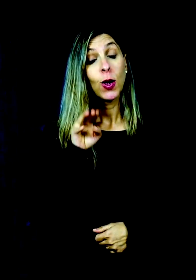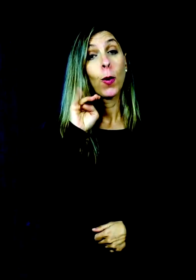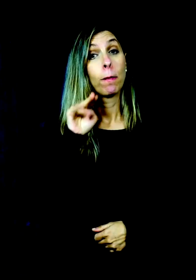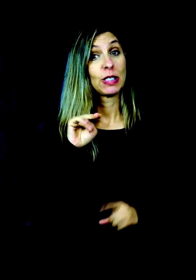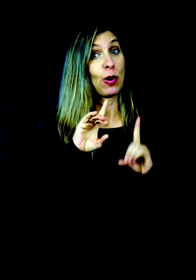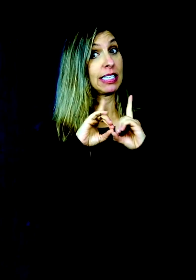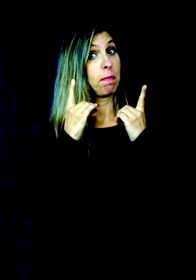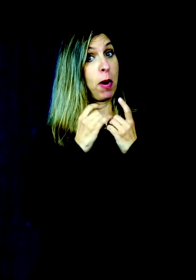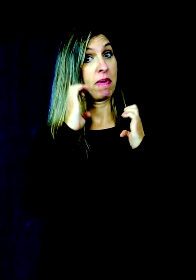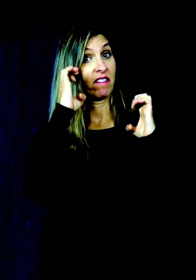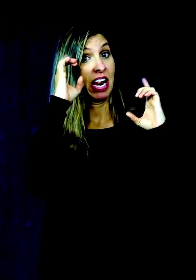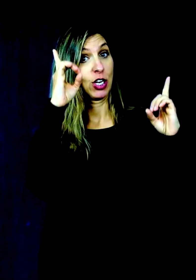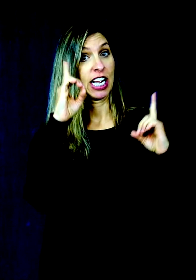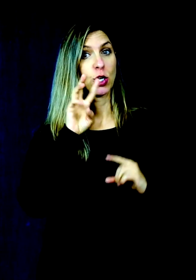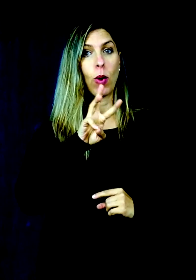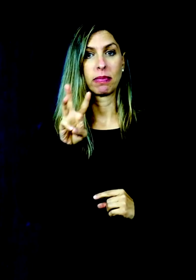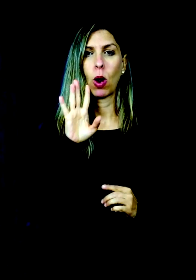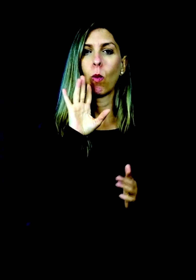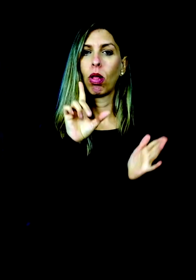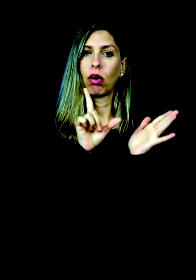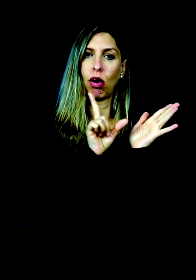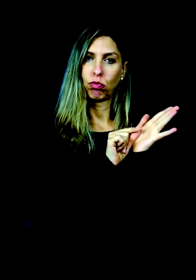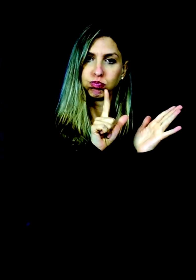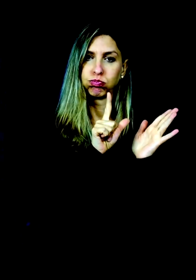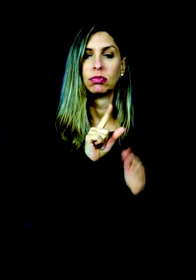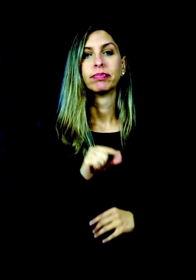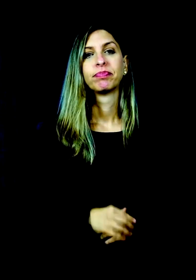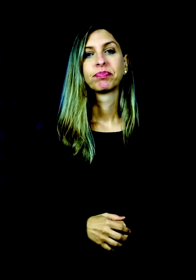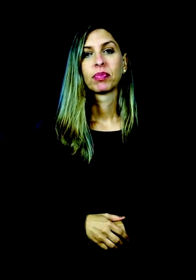on the Minnesota Department of Education website.